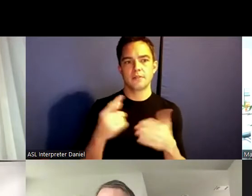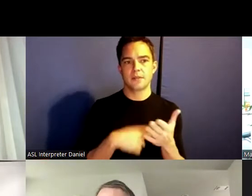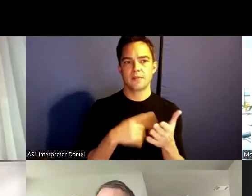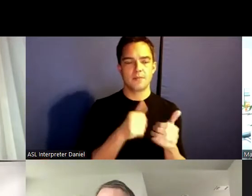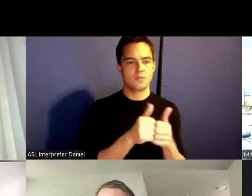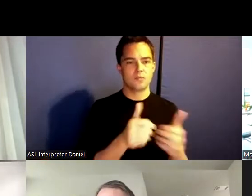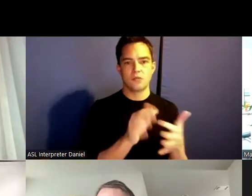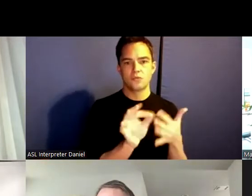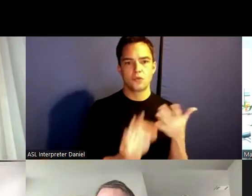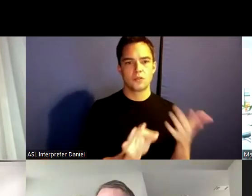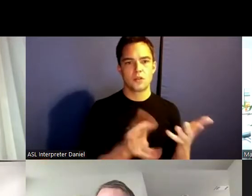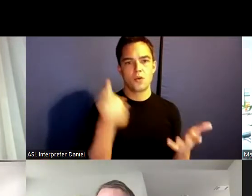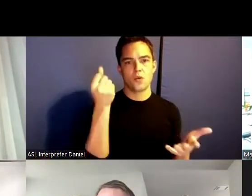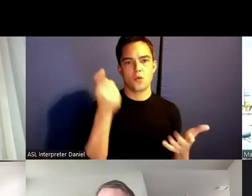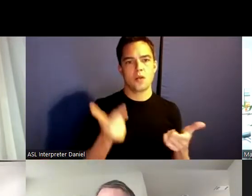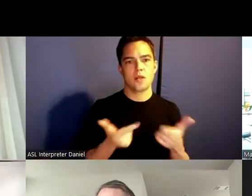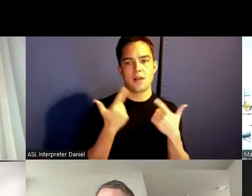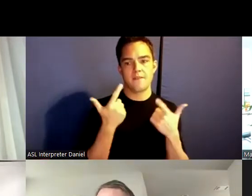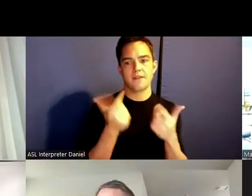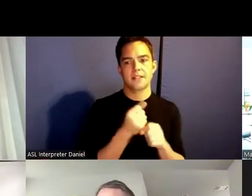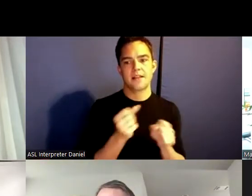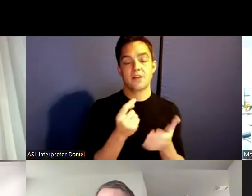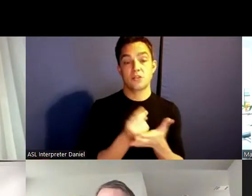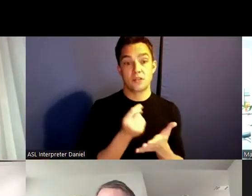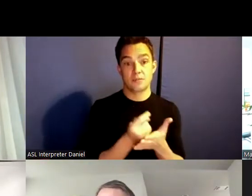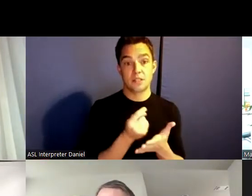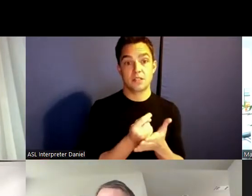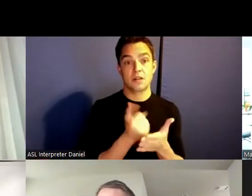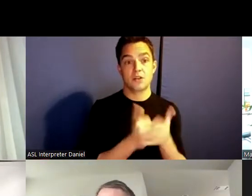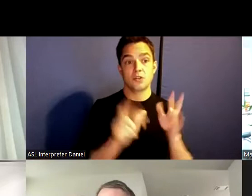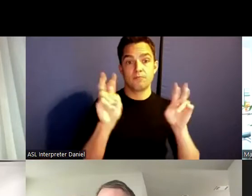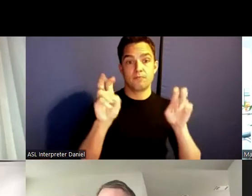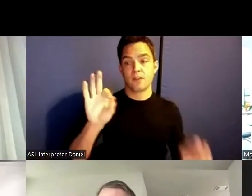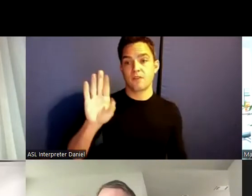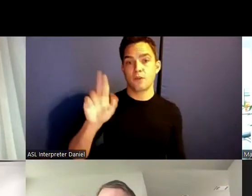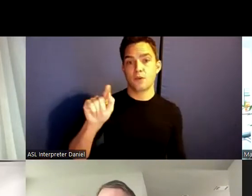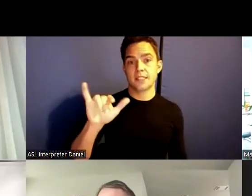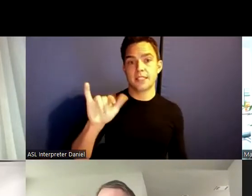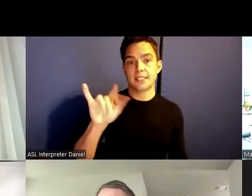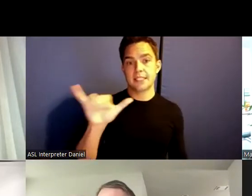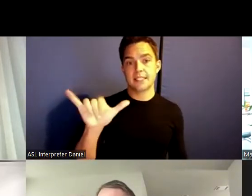withholding life sustaining treatments. Under so called futility laws, and policies.